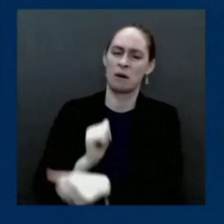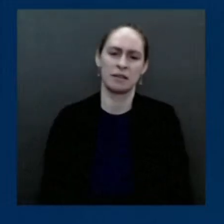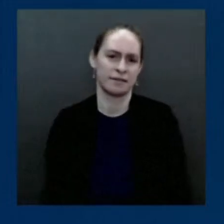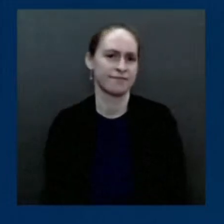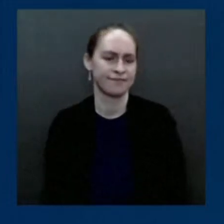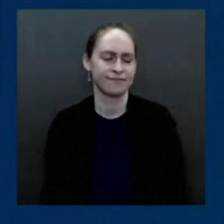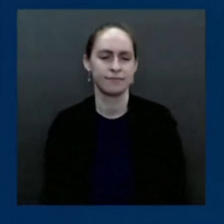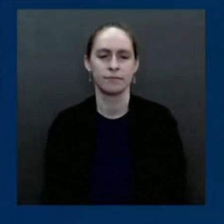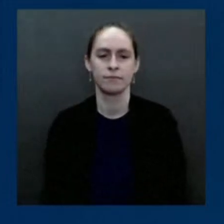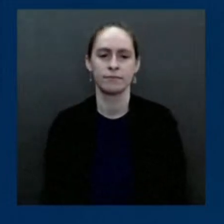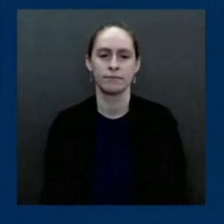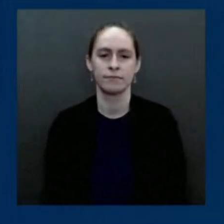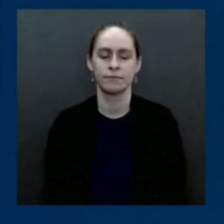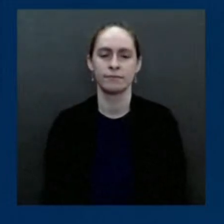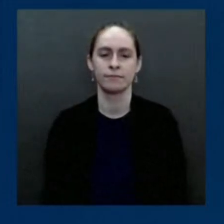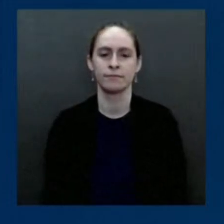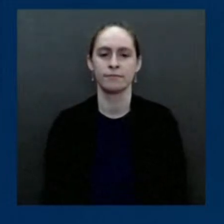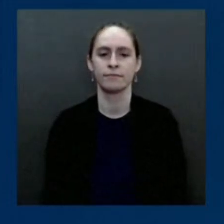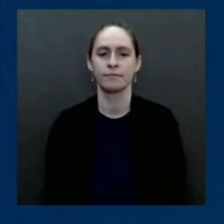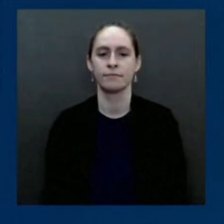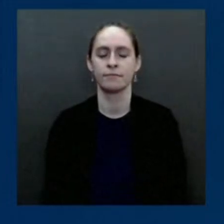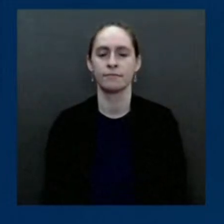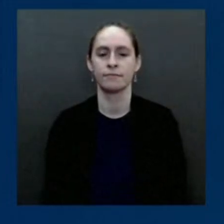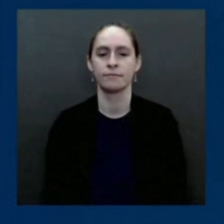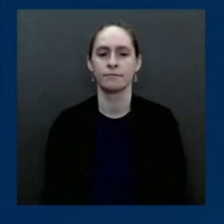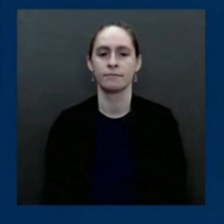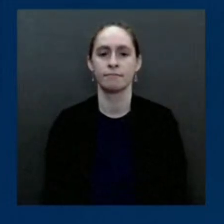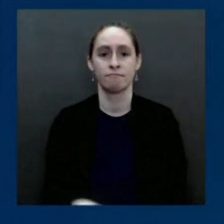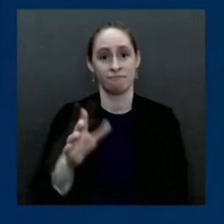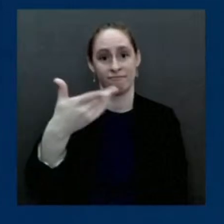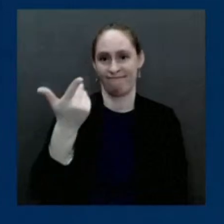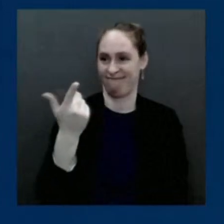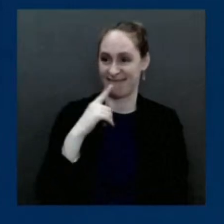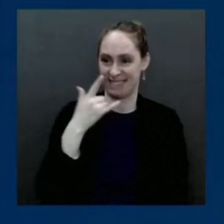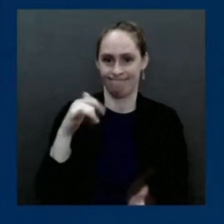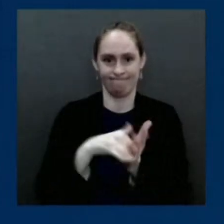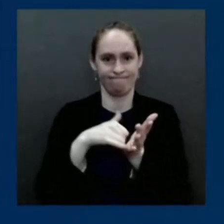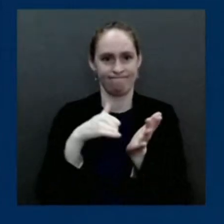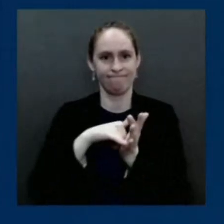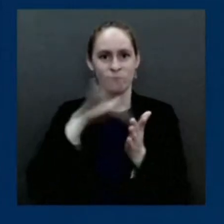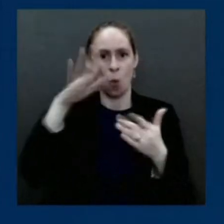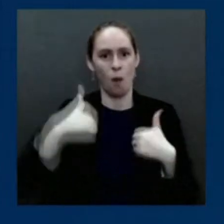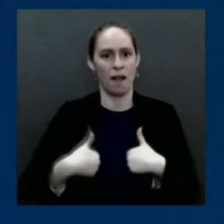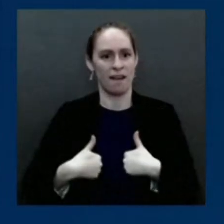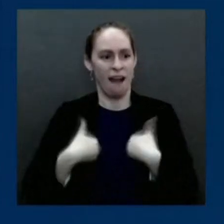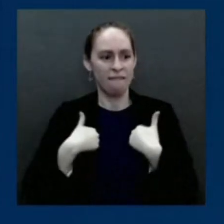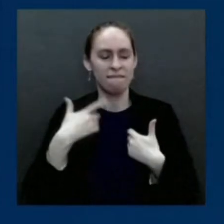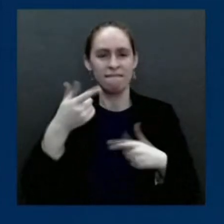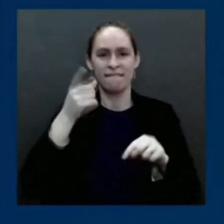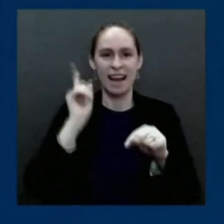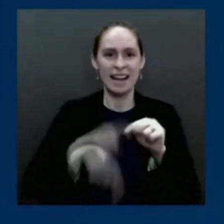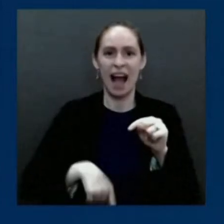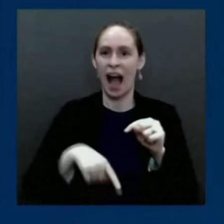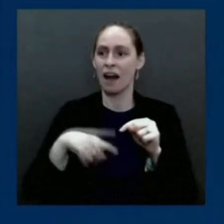IMPORTANT THAT YOU DO THE RIGHT THING AND WEAR A MASK AT ALL TIMES AROUND OTHERS FOR TEN